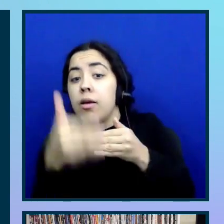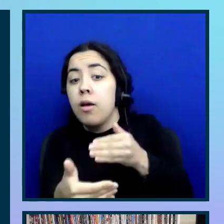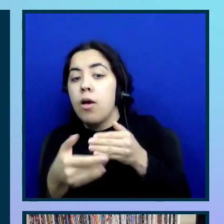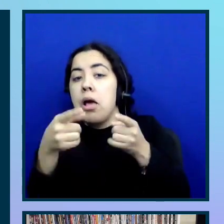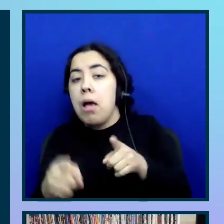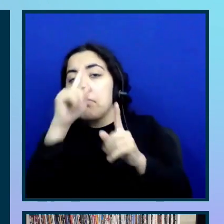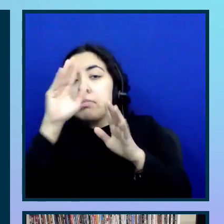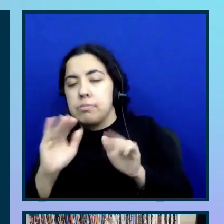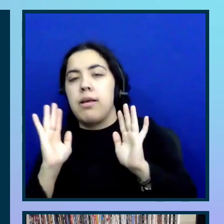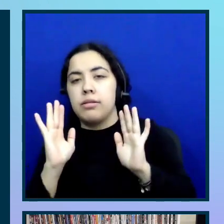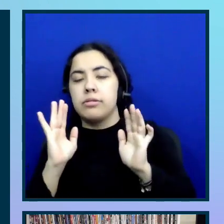And this leads to the final question.